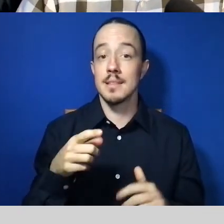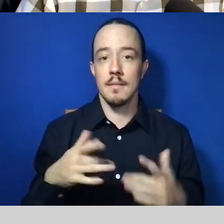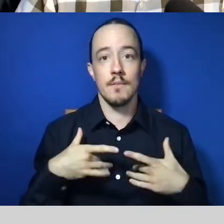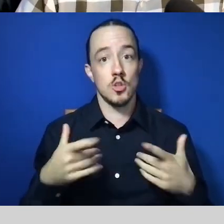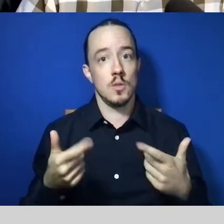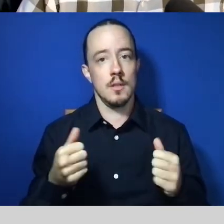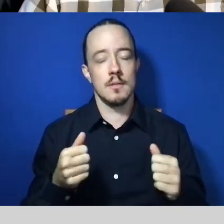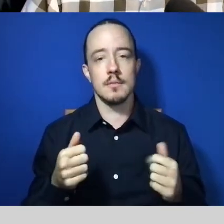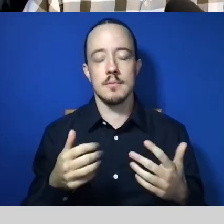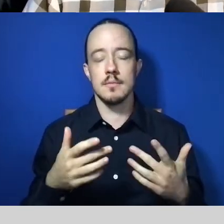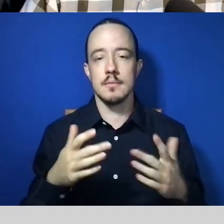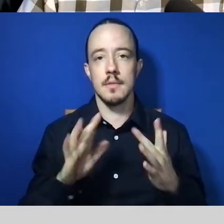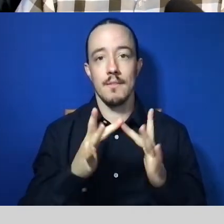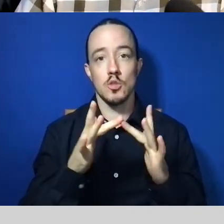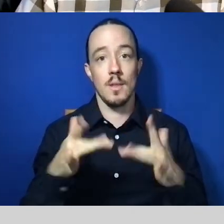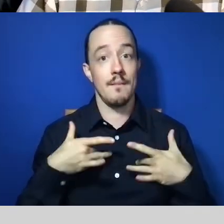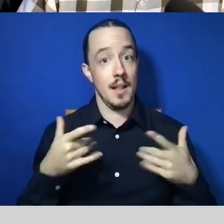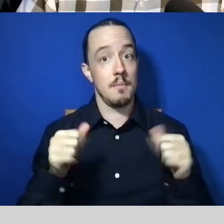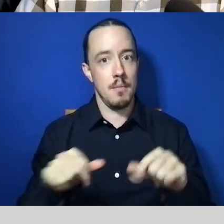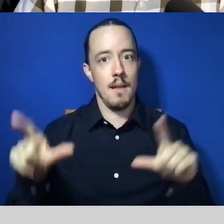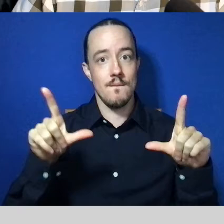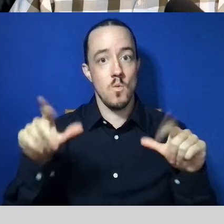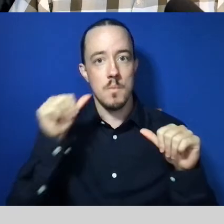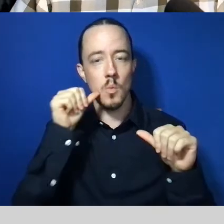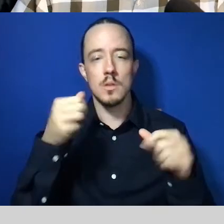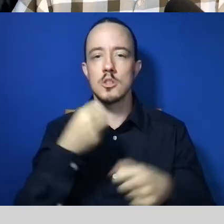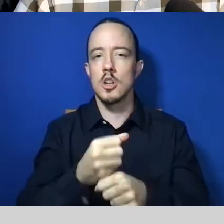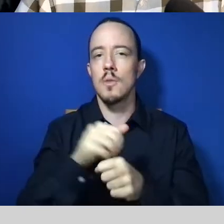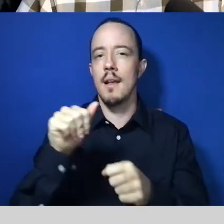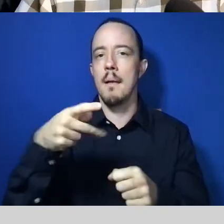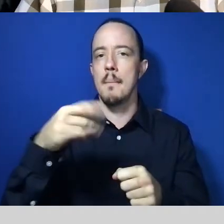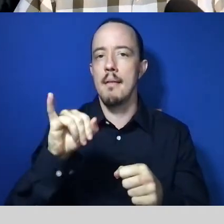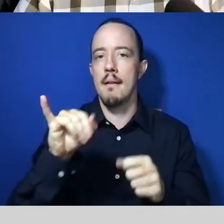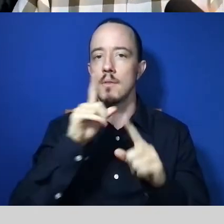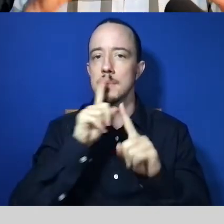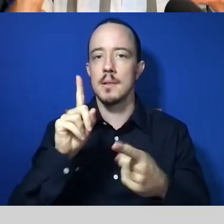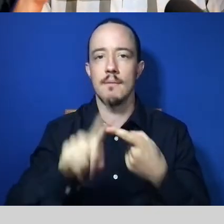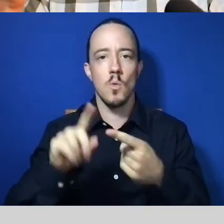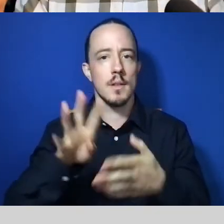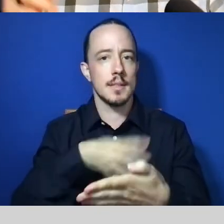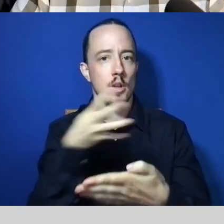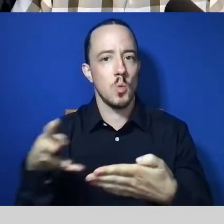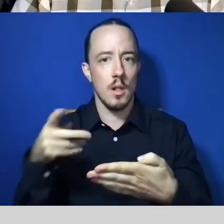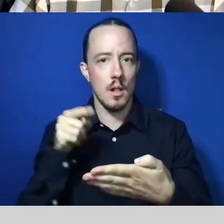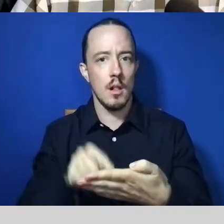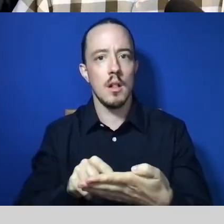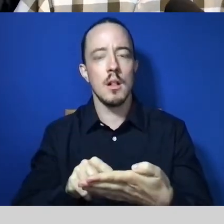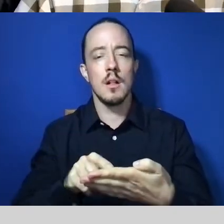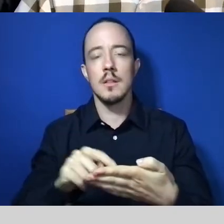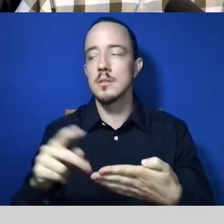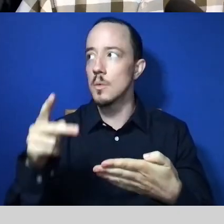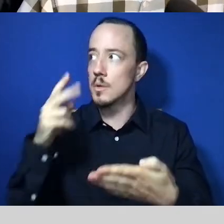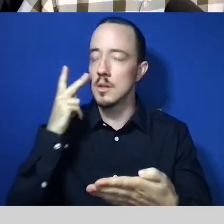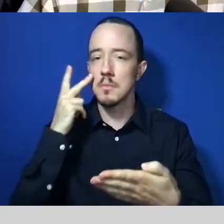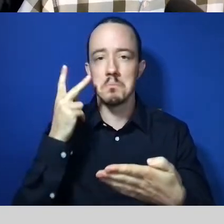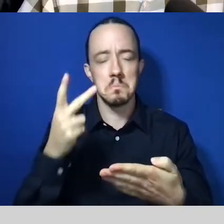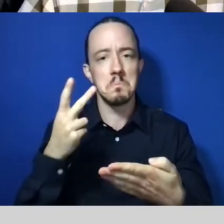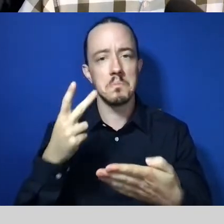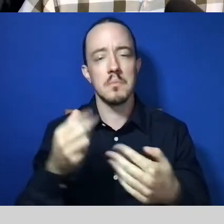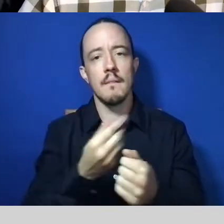generating the API responses for the schedule. And there's, it's shown in a couple of different ways inside the application and calling into Django